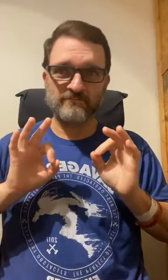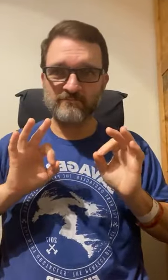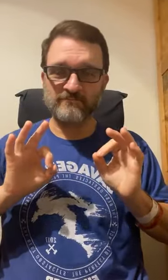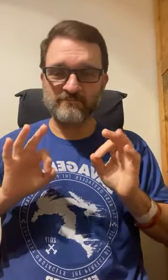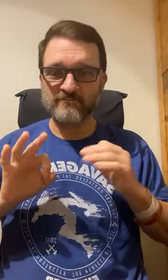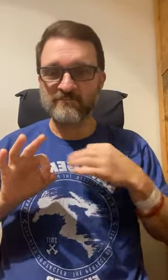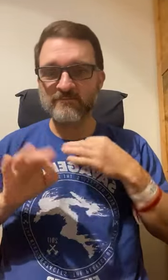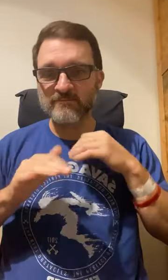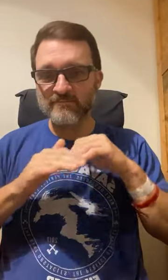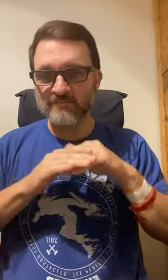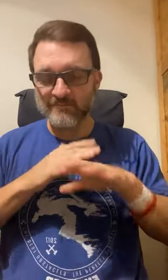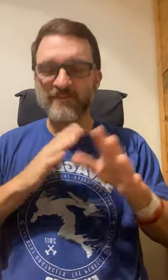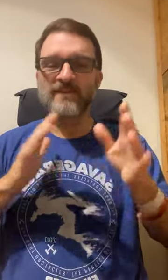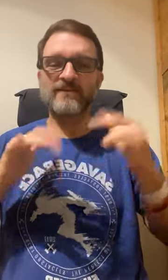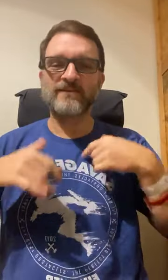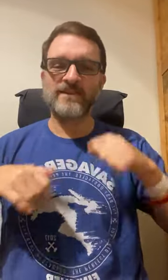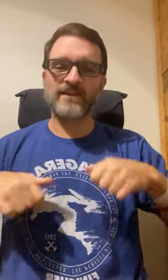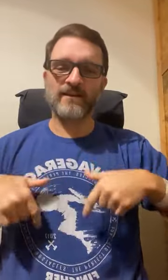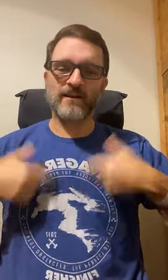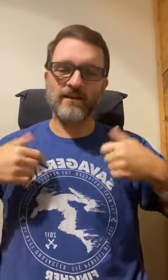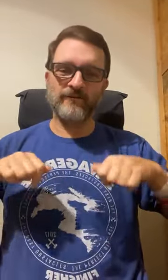I sent an admin request to myself on my FB. All good! Now I can go in and do Live video.